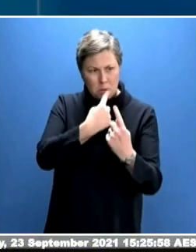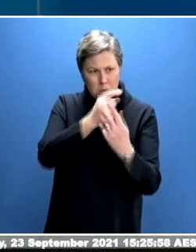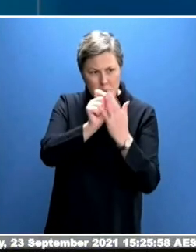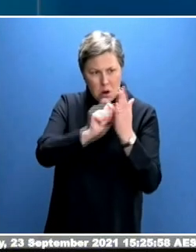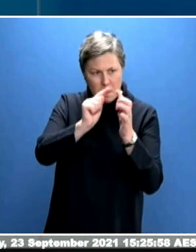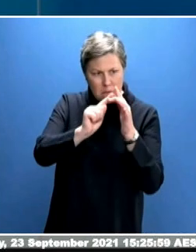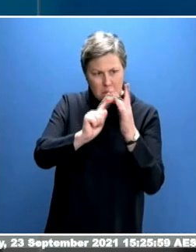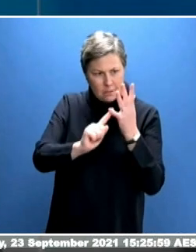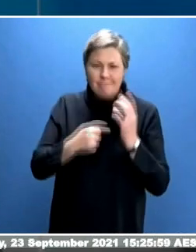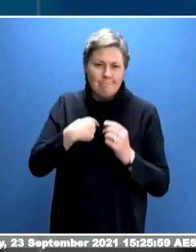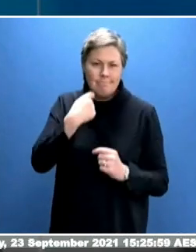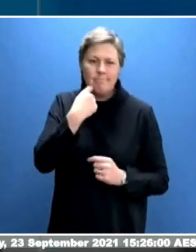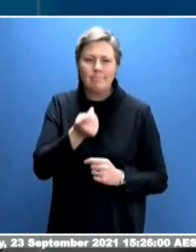Yes.